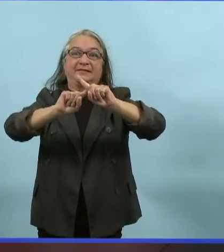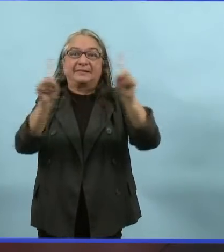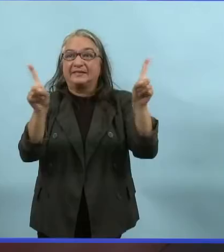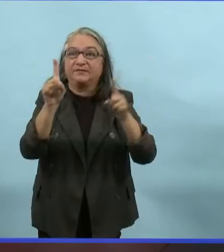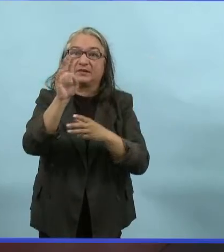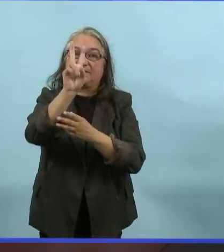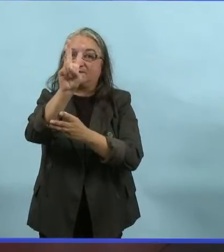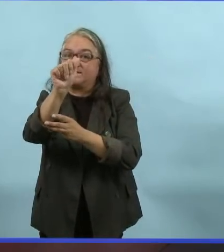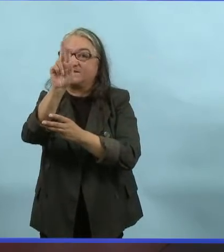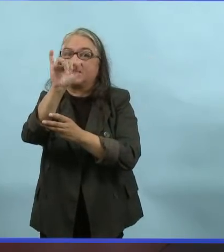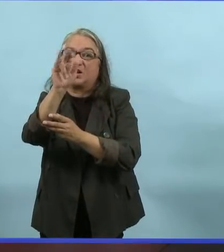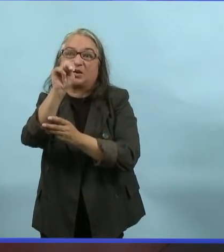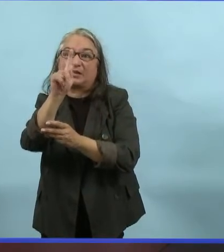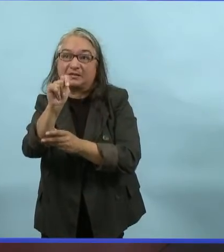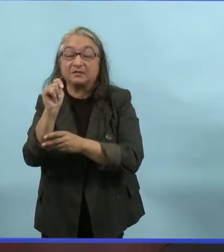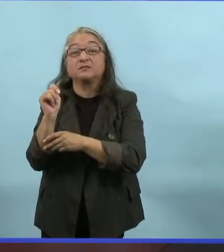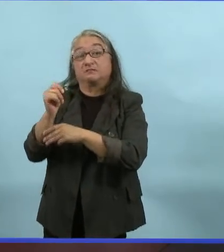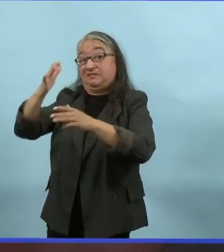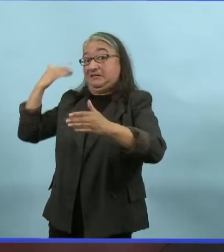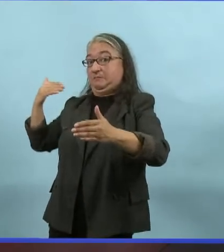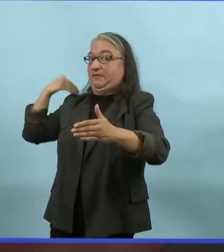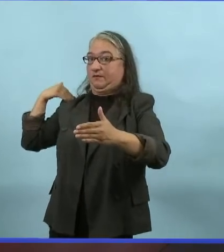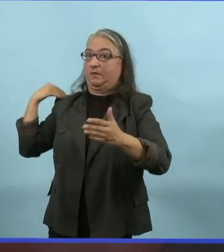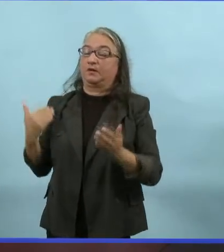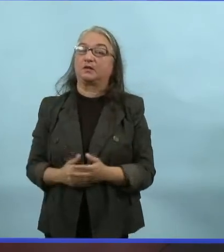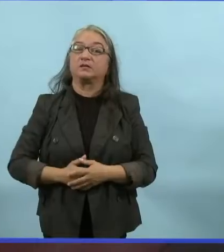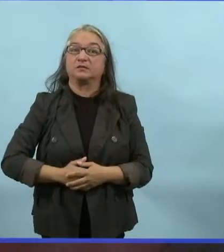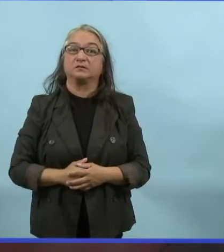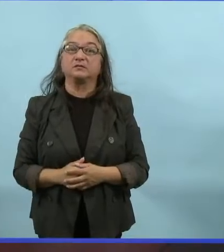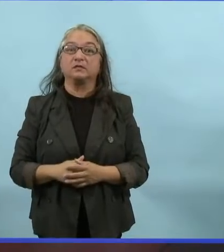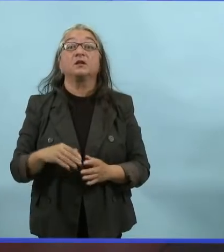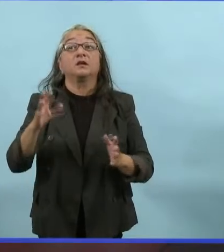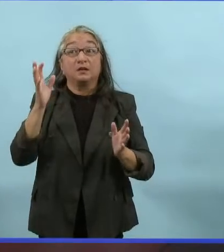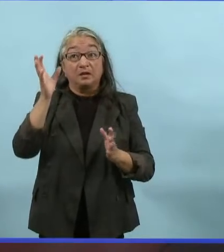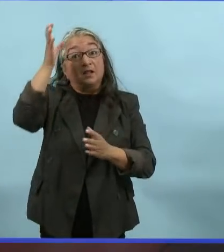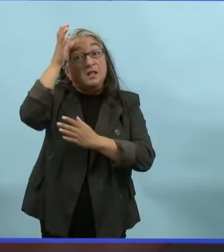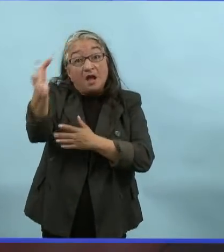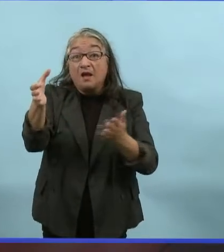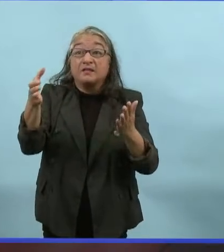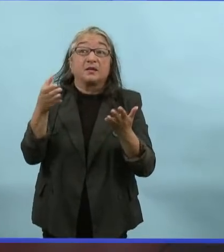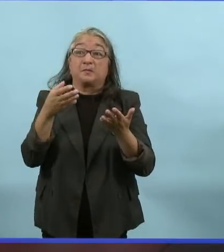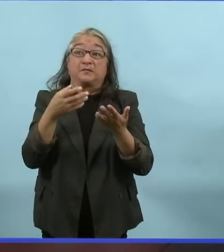you know the the the basic premise of interchangeability of vaccines is there